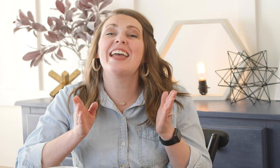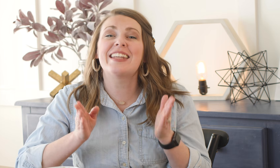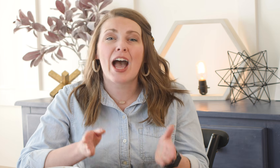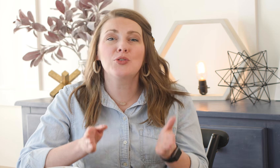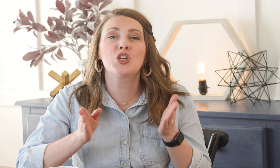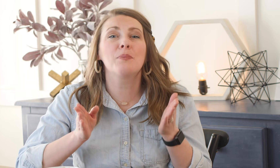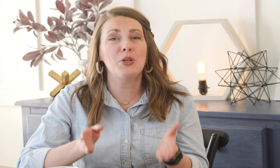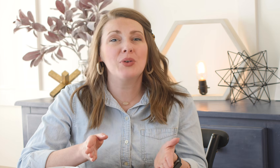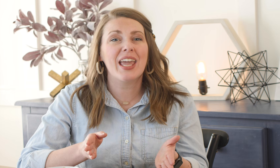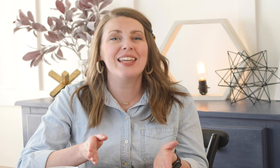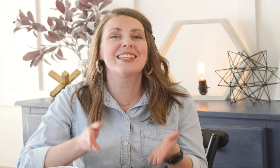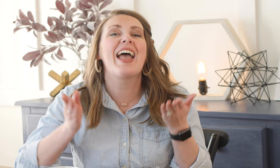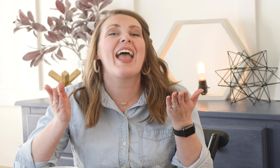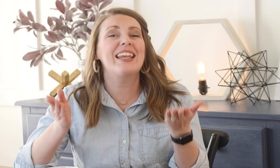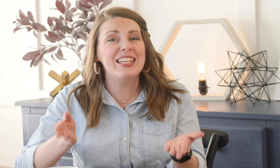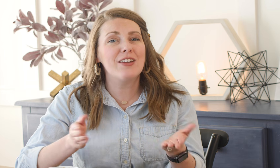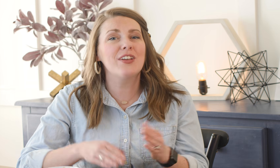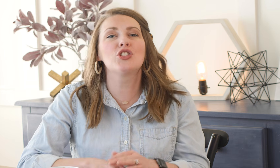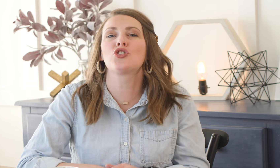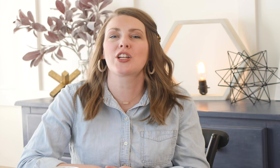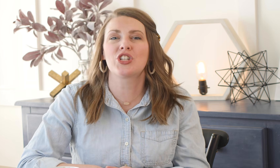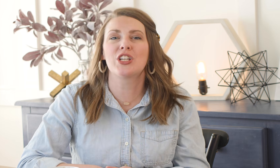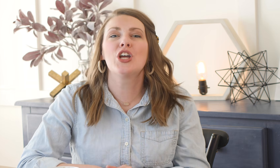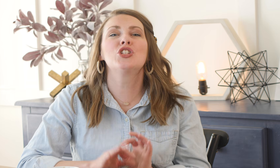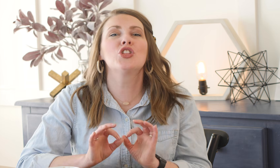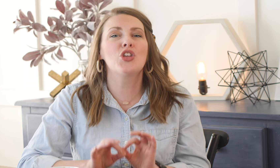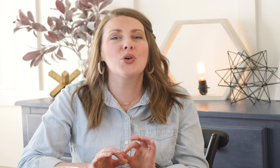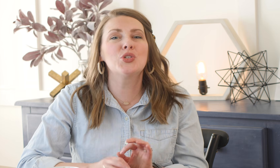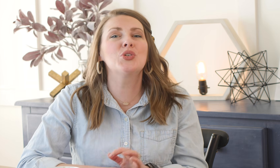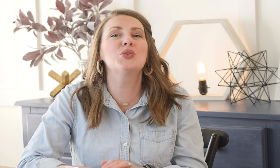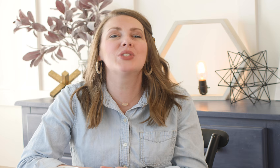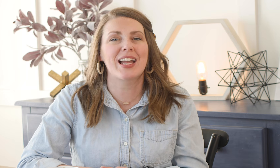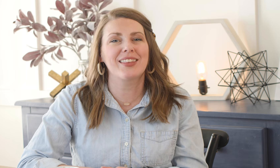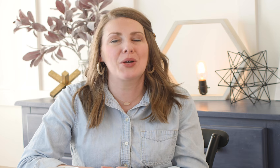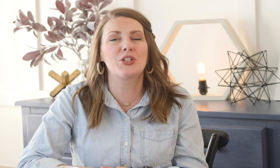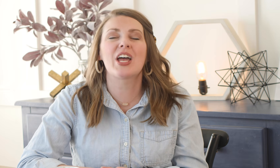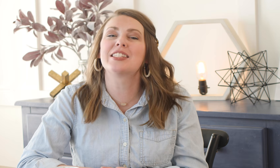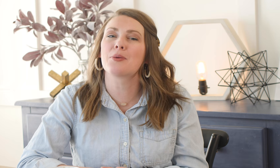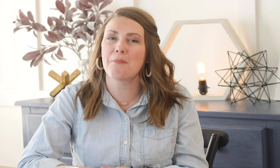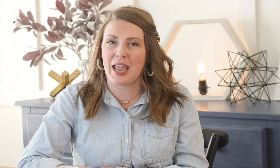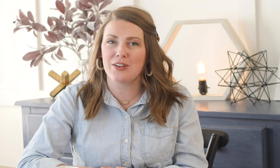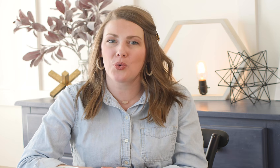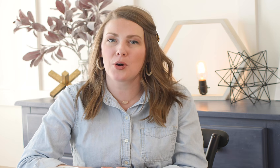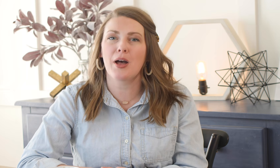and how to communicate and give instruction to those who use sign language as their main form